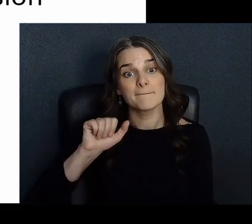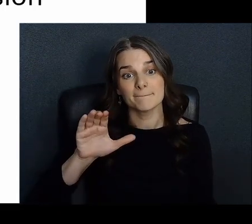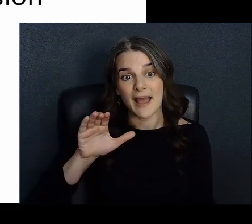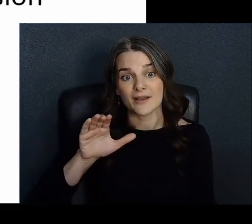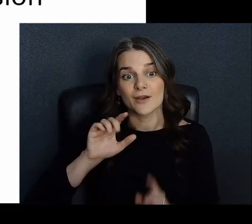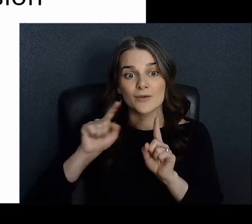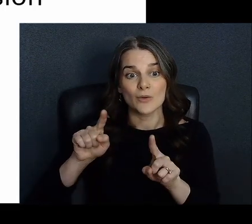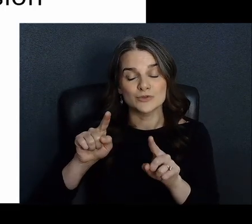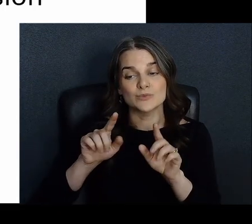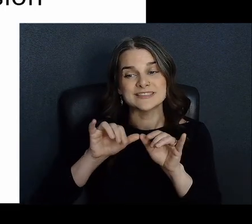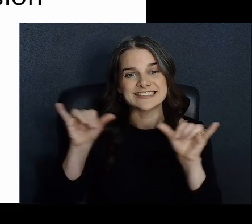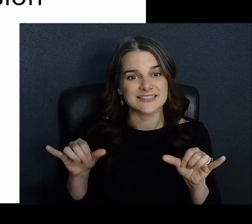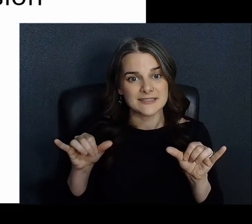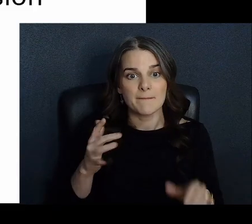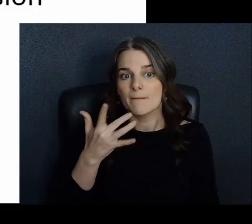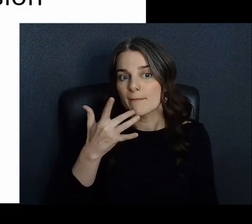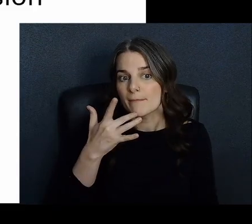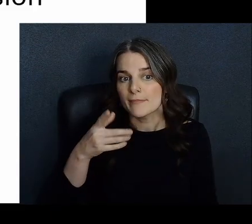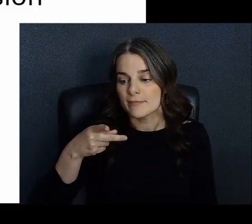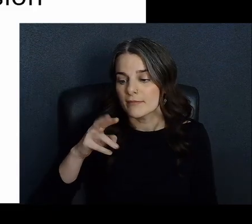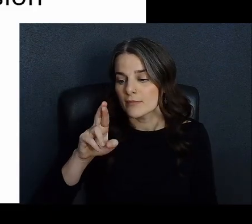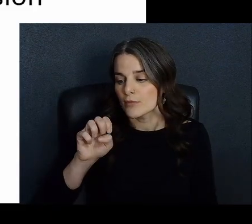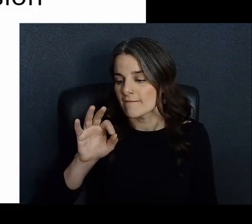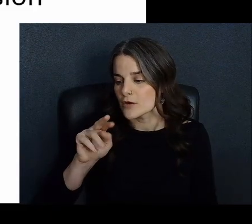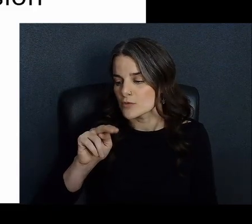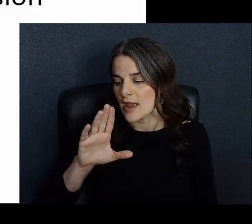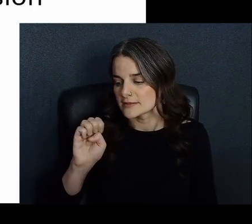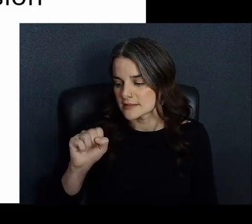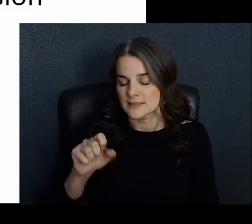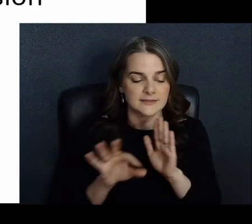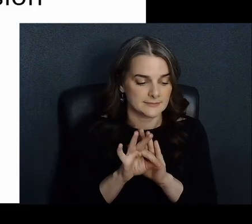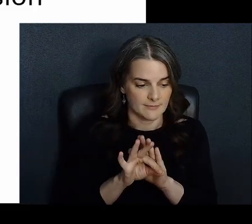and then choose Accessibility and choose Vision.